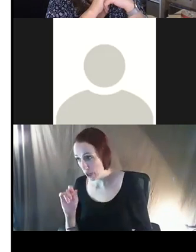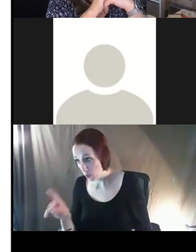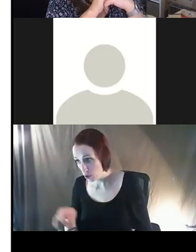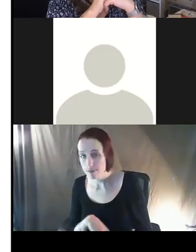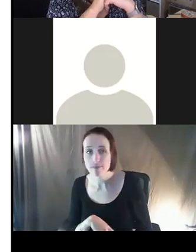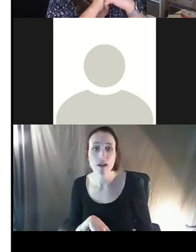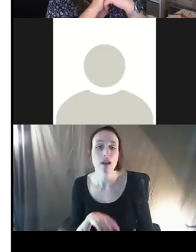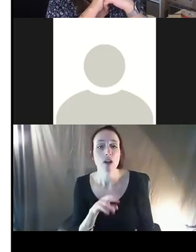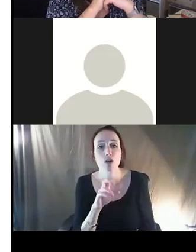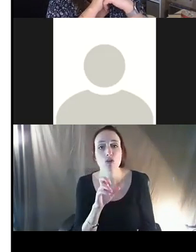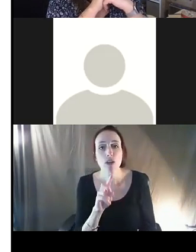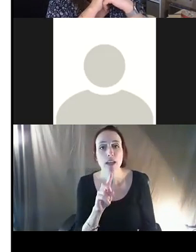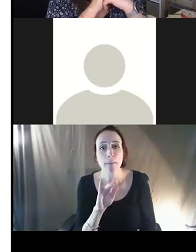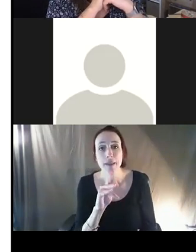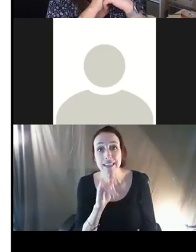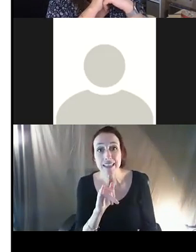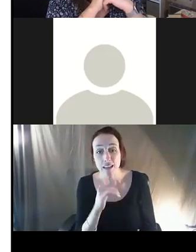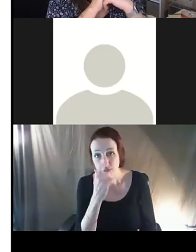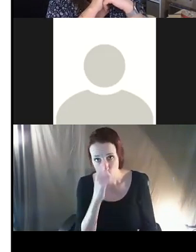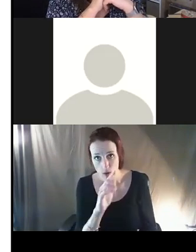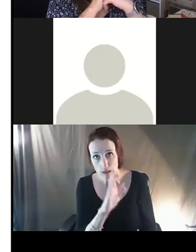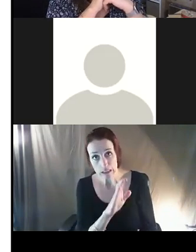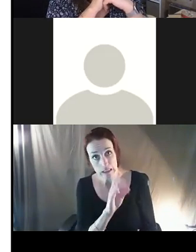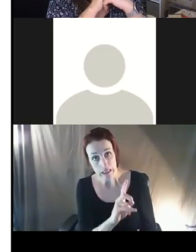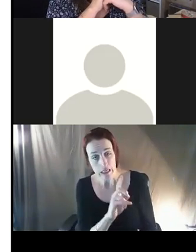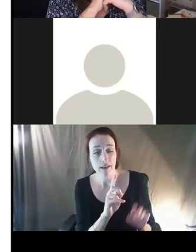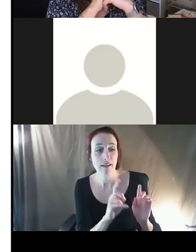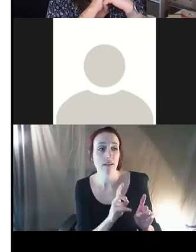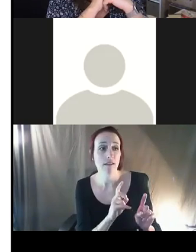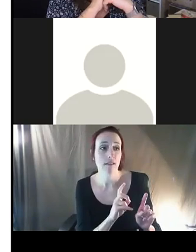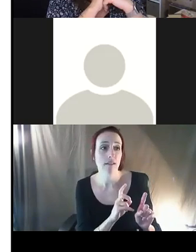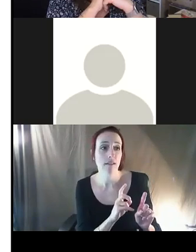cognitive space, we are talking about how easy is